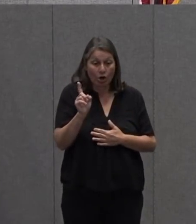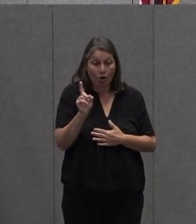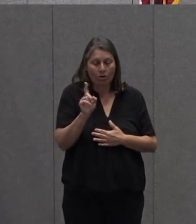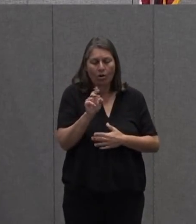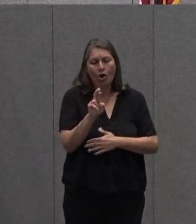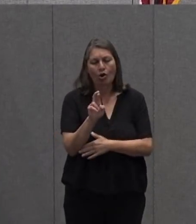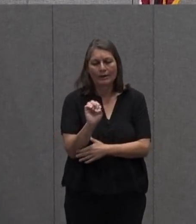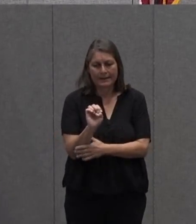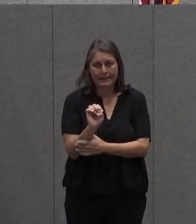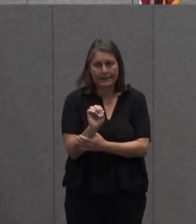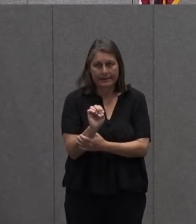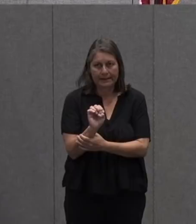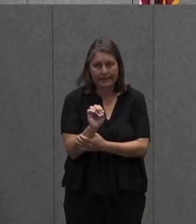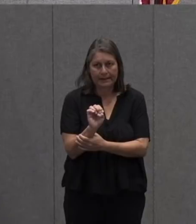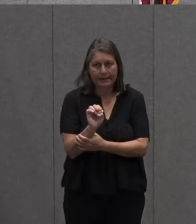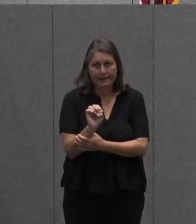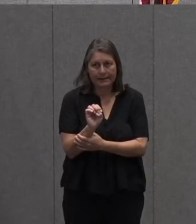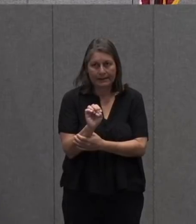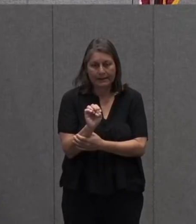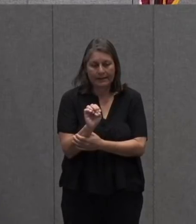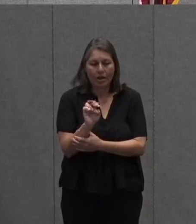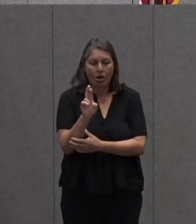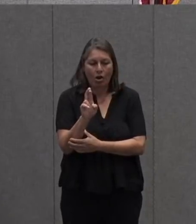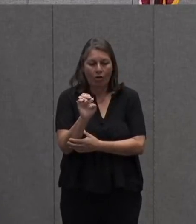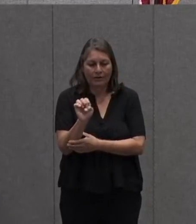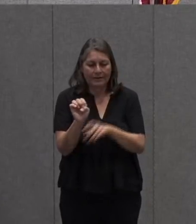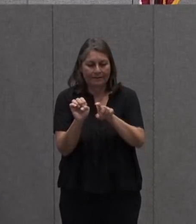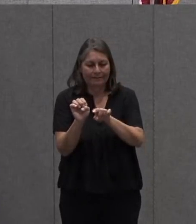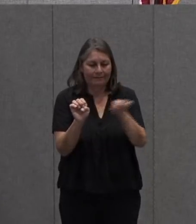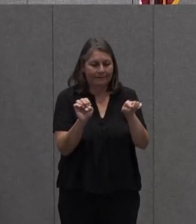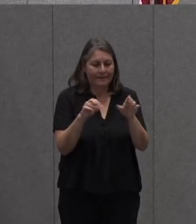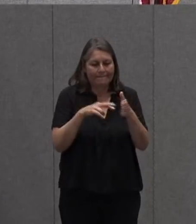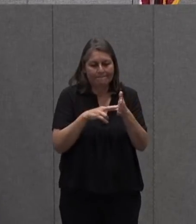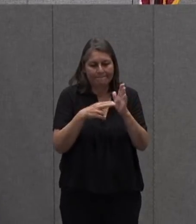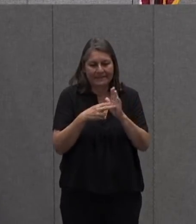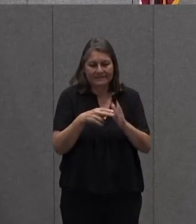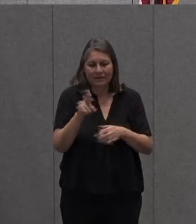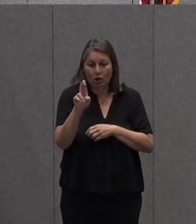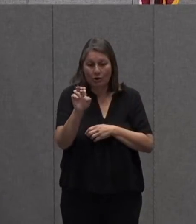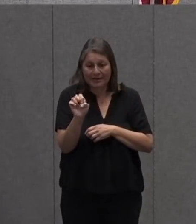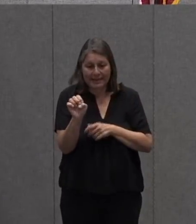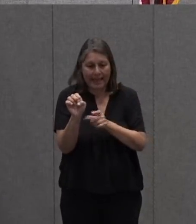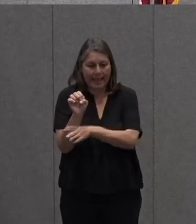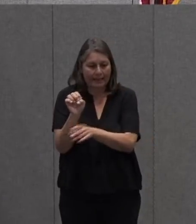And there's a line afterwards showing that has to be-- That's what that means. It is, so that means it has to be a prefix.